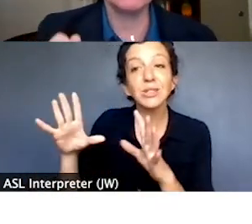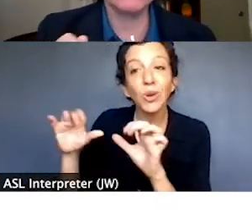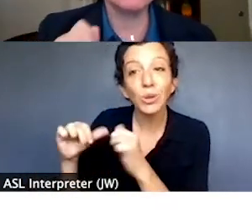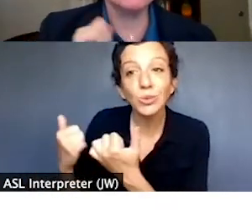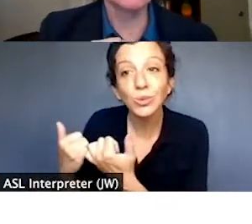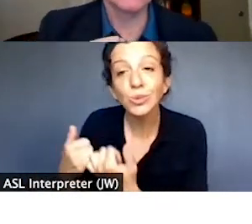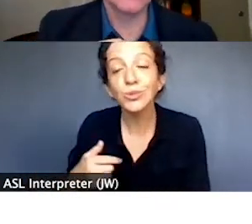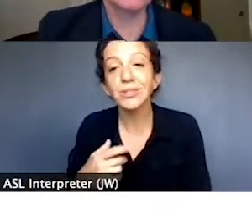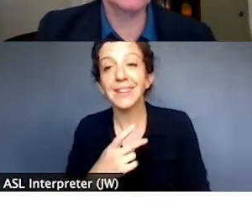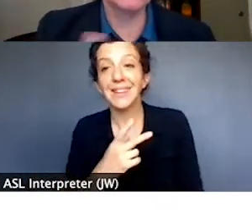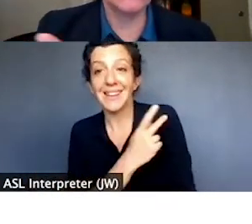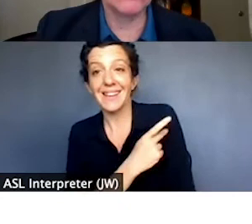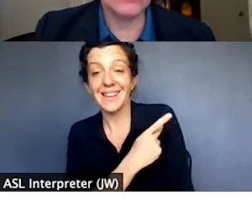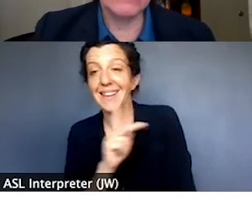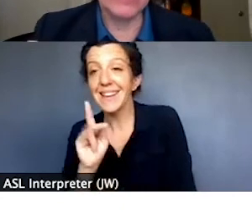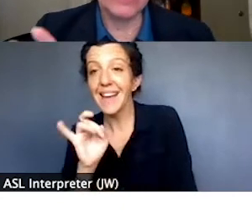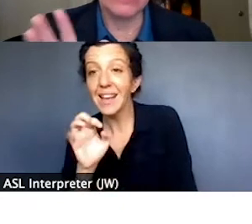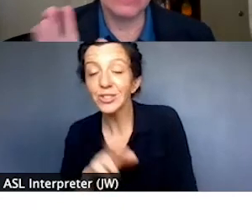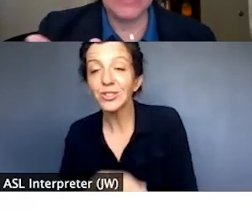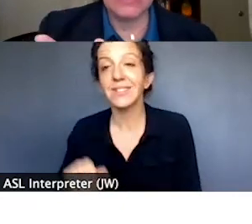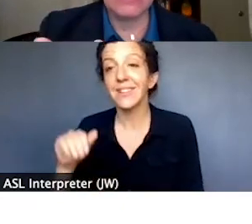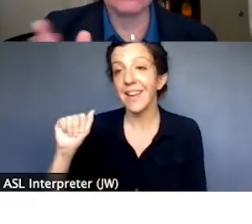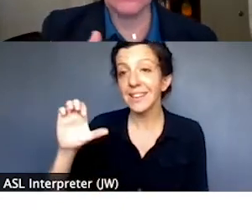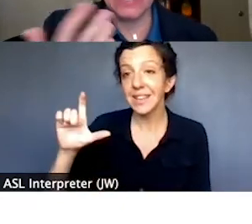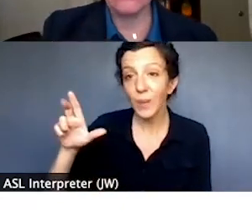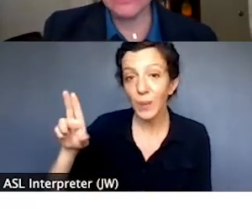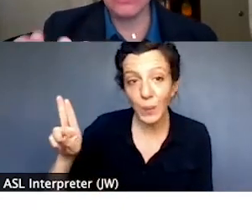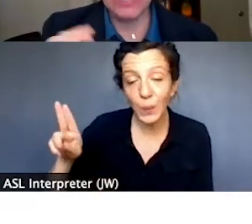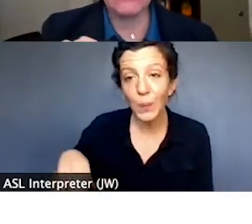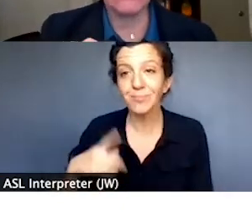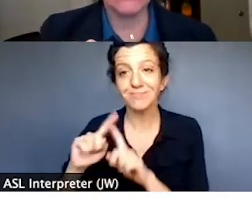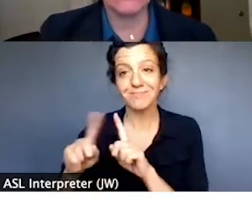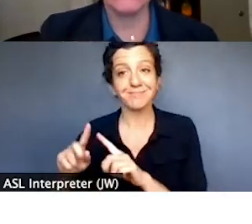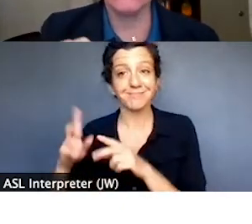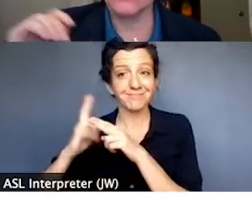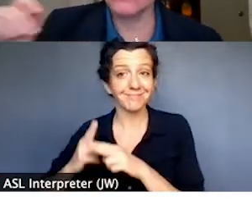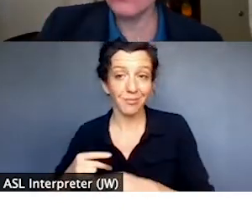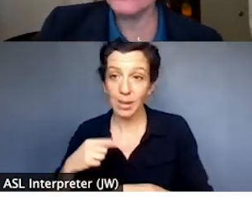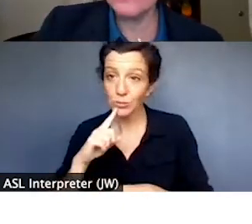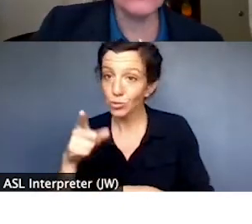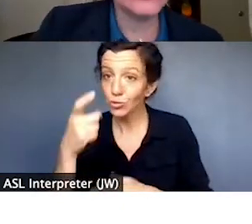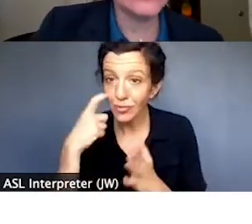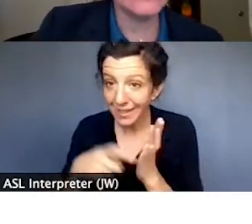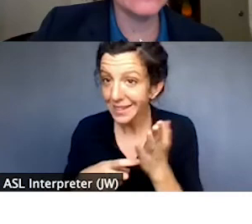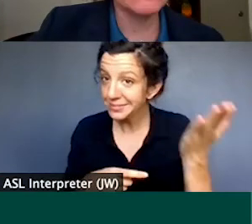in favor, and just a little over $1 million against. So again, you'll see more ads for it, then you'll see against it.